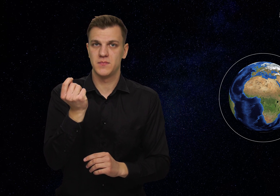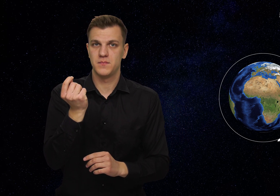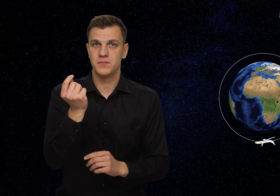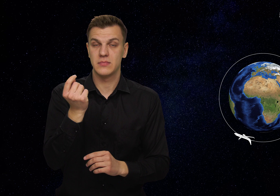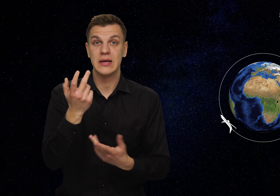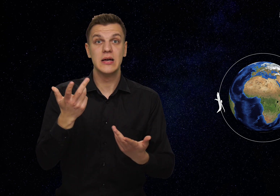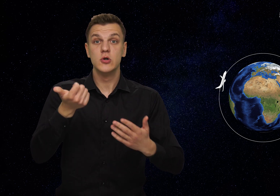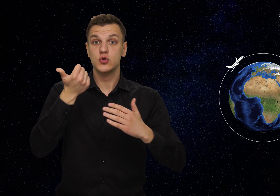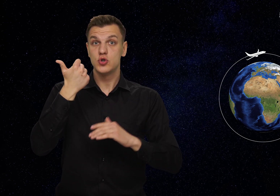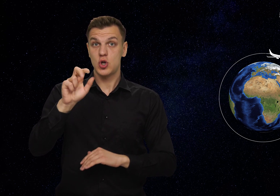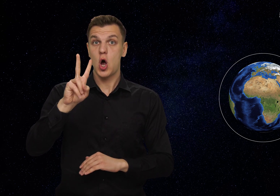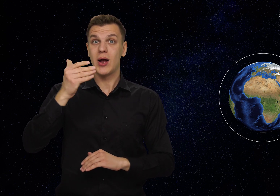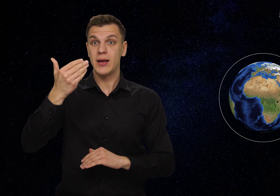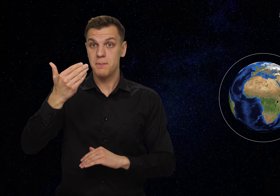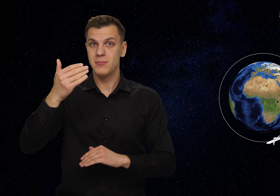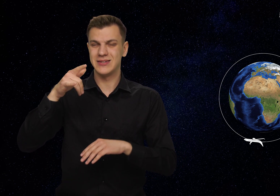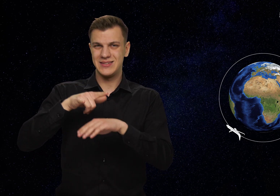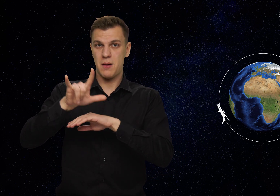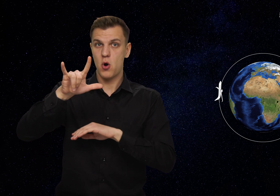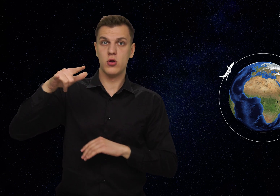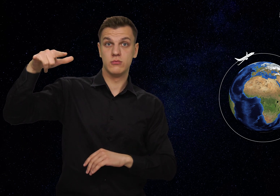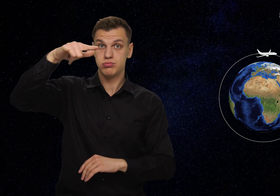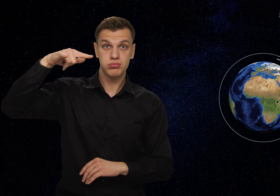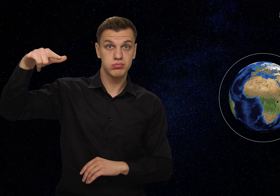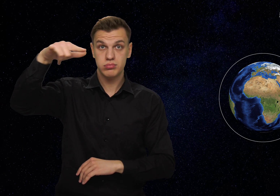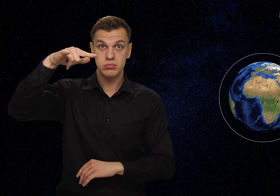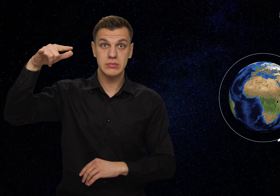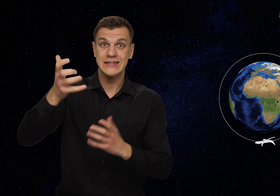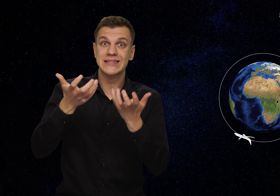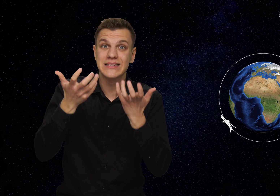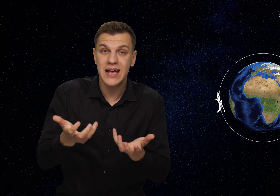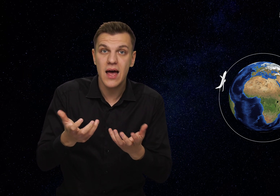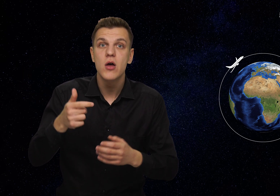If a plane wanted to fly at that altitude,